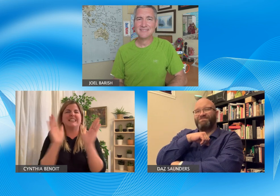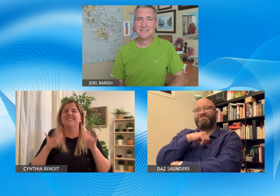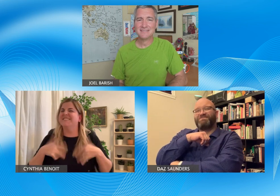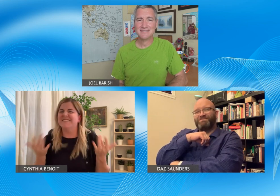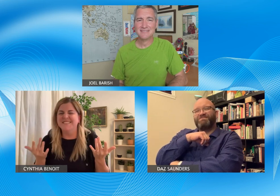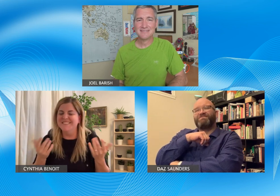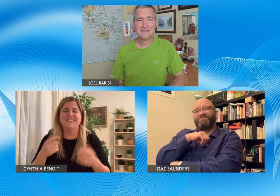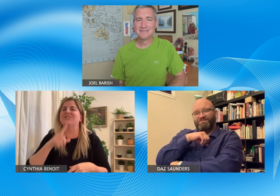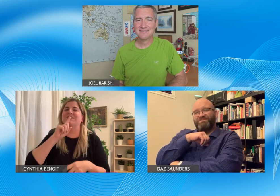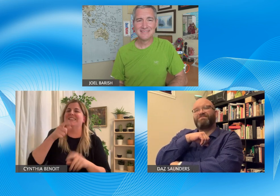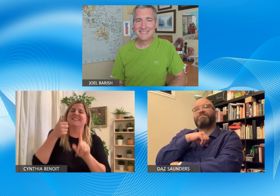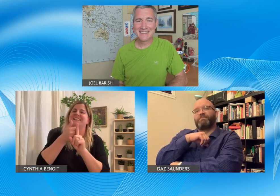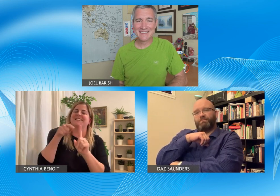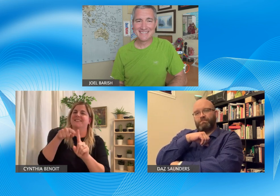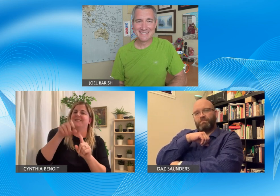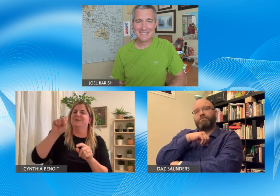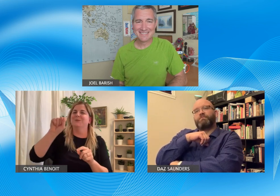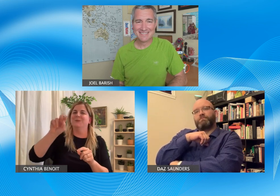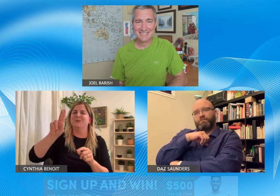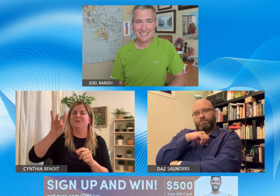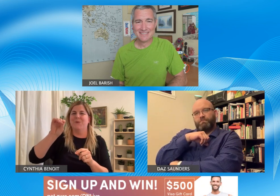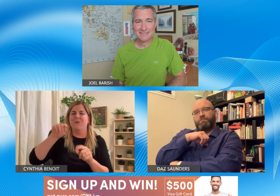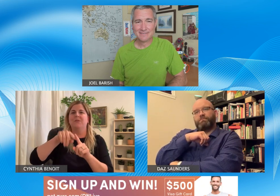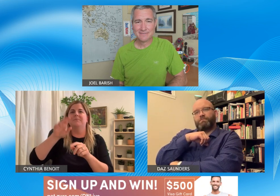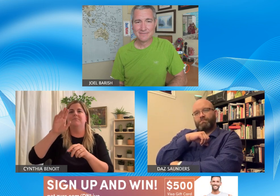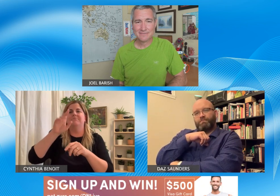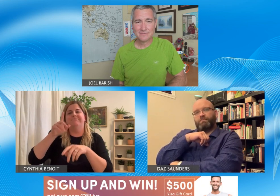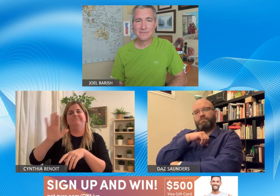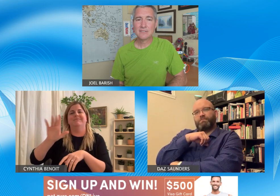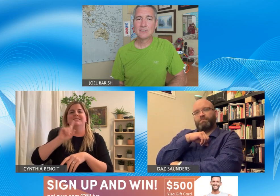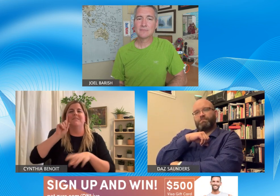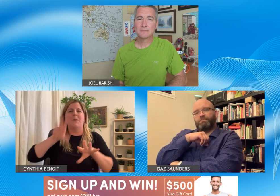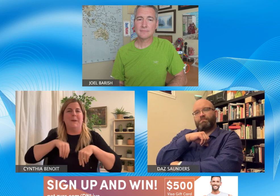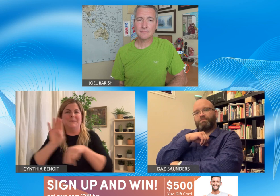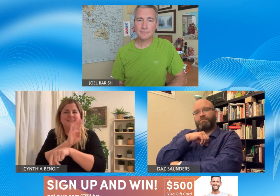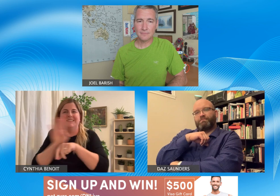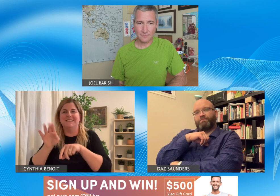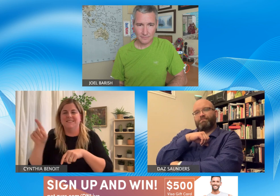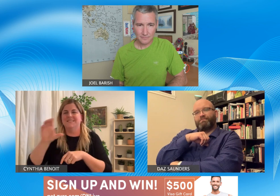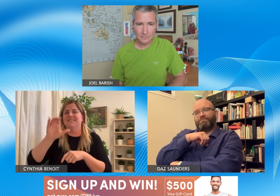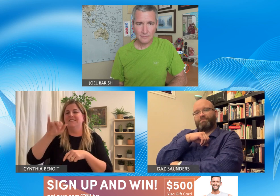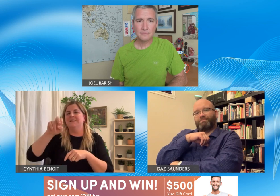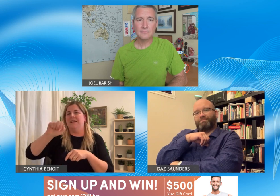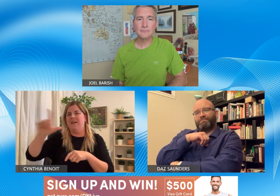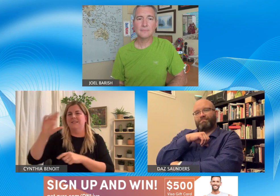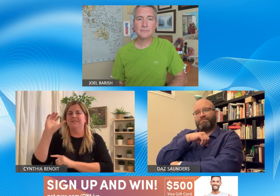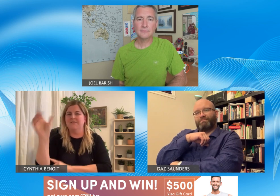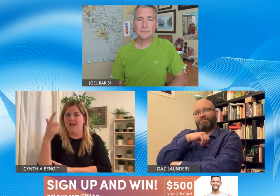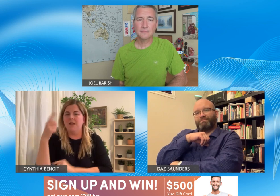The green screen? Oh! It’s basically a studio used at a Deaf-owned business called Cinéall